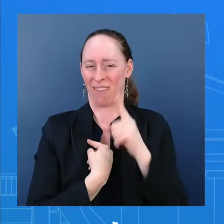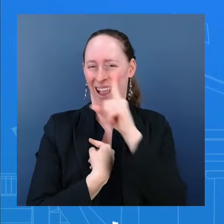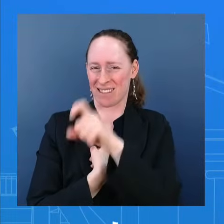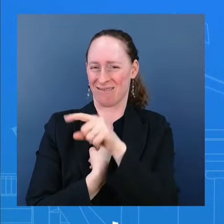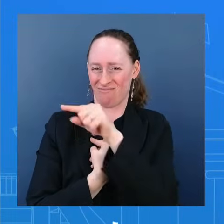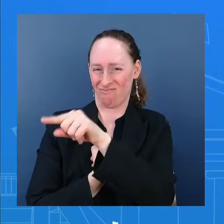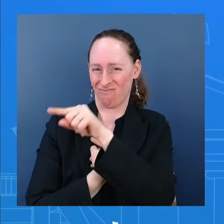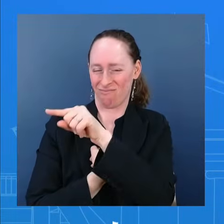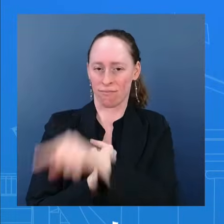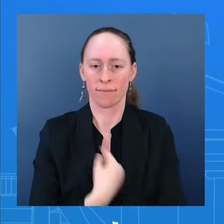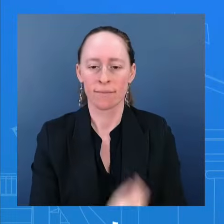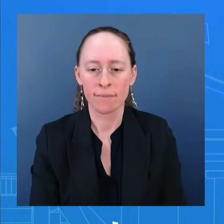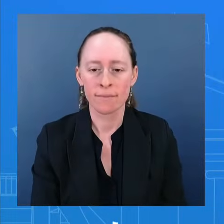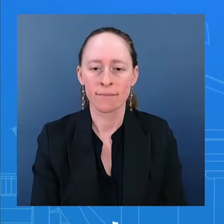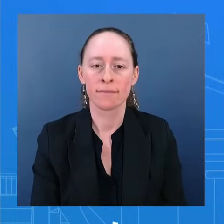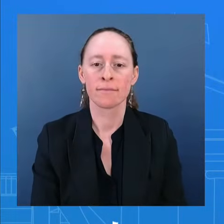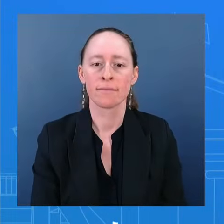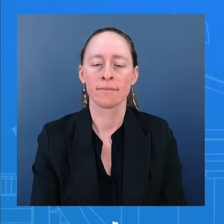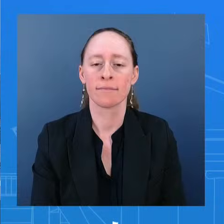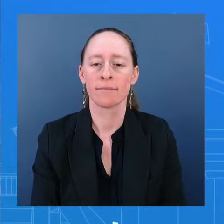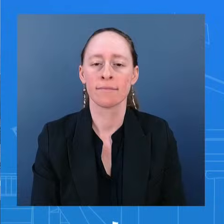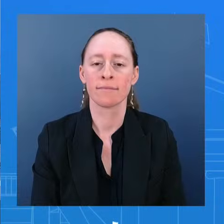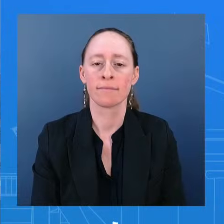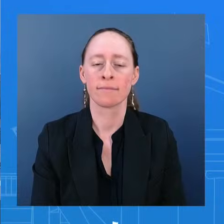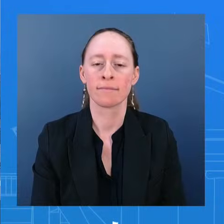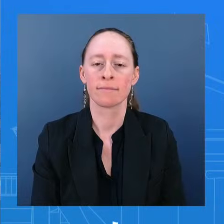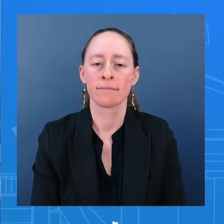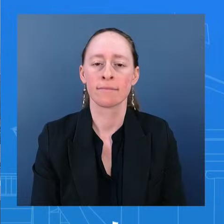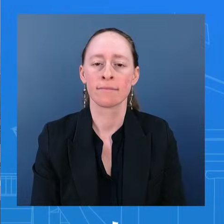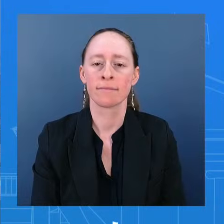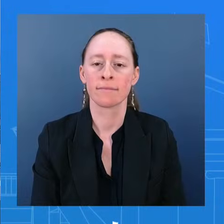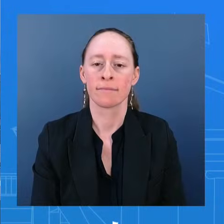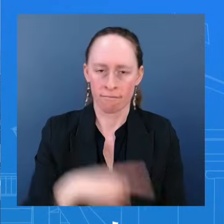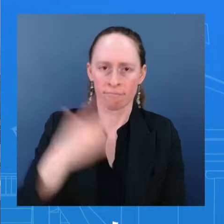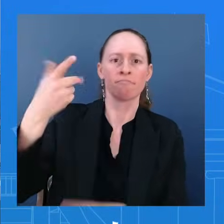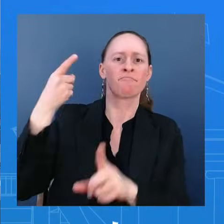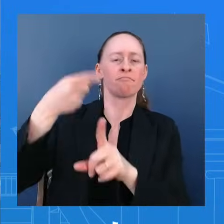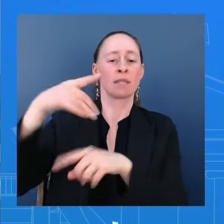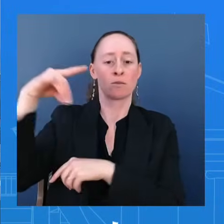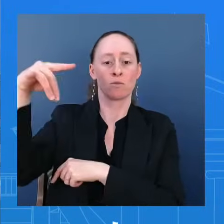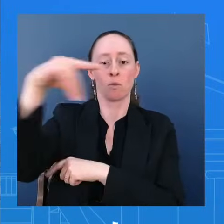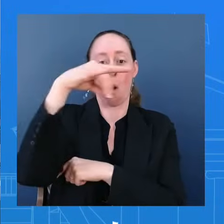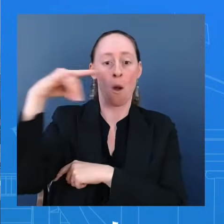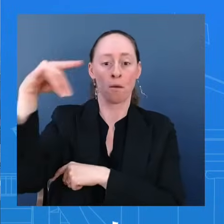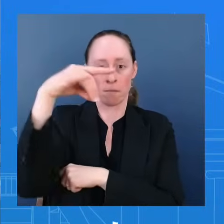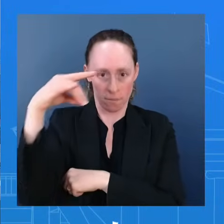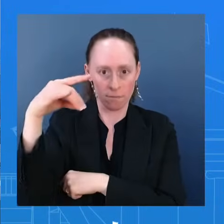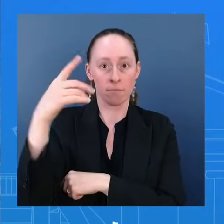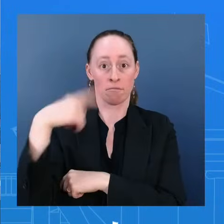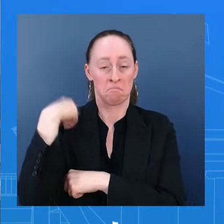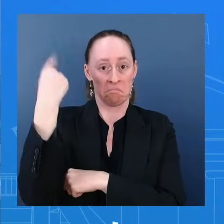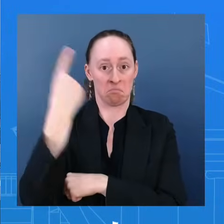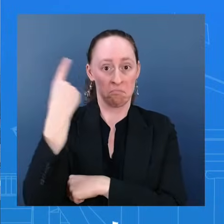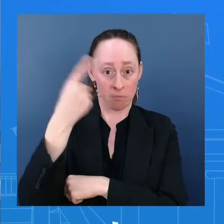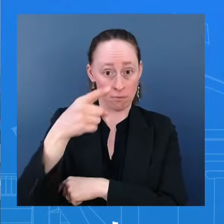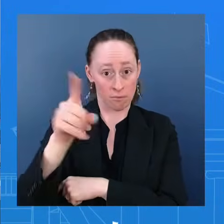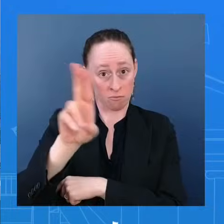John, on the drones, does the U.S. government have any of its own imagery or video of these systems?